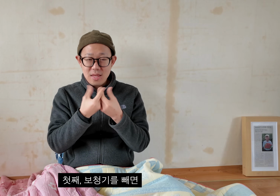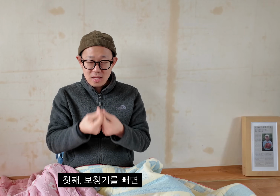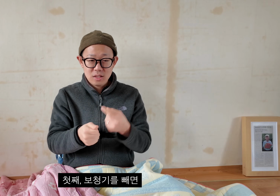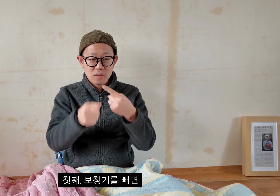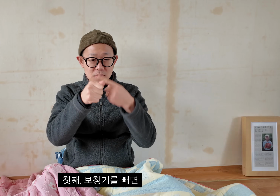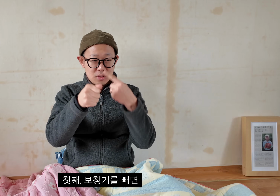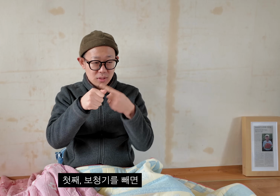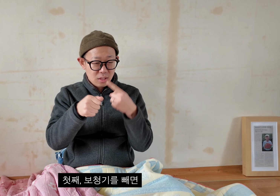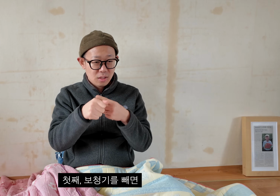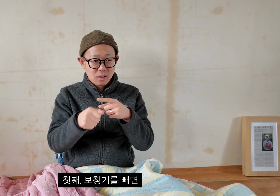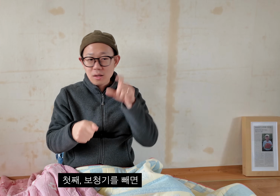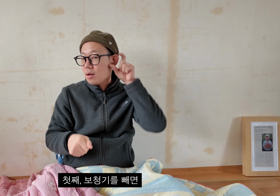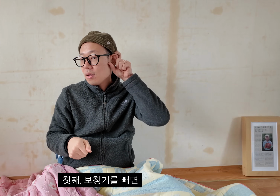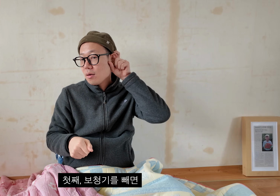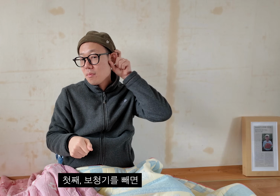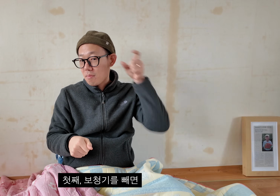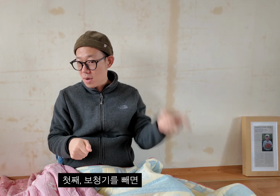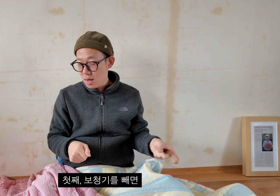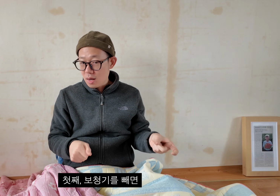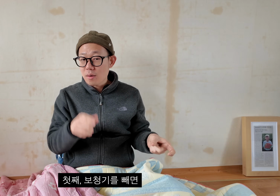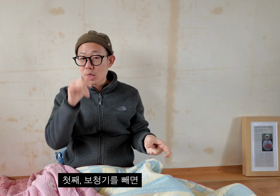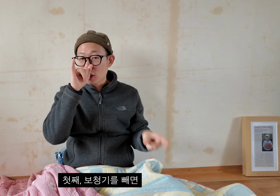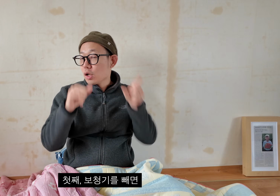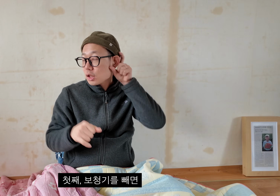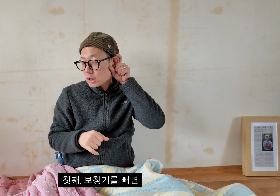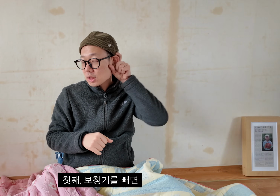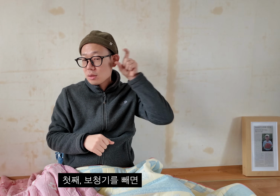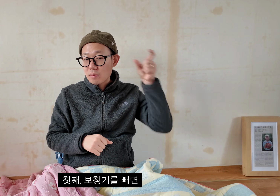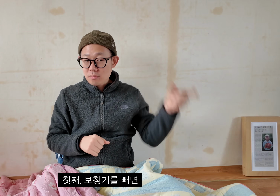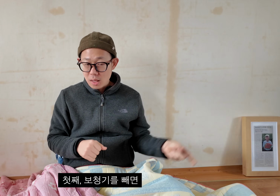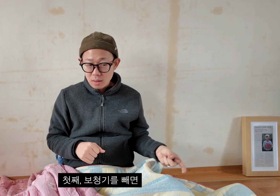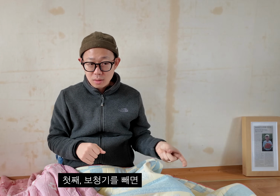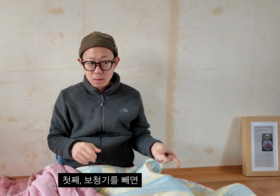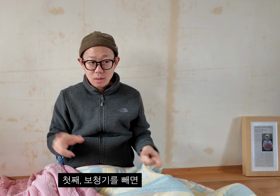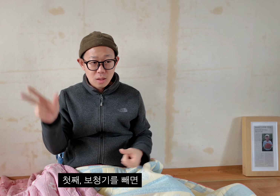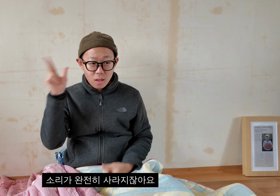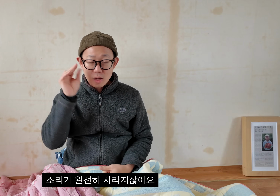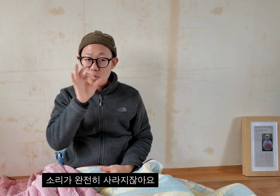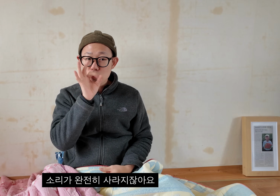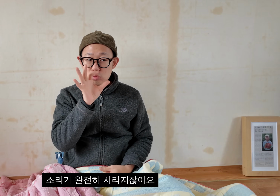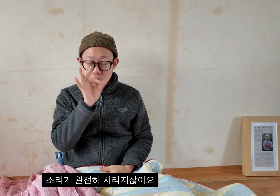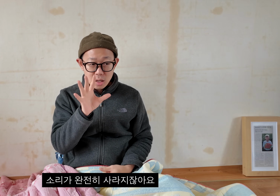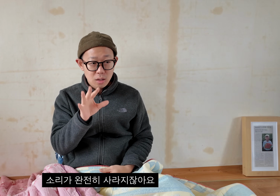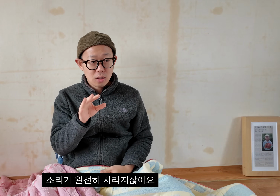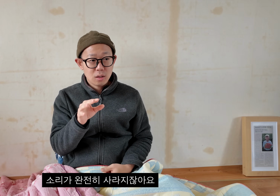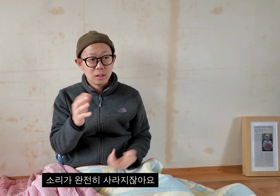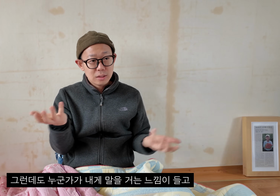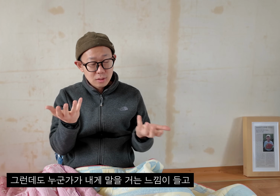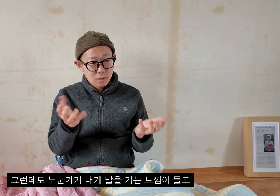First, when I removed my hearing aids, there was total silence.